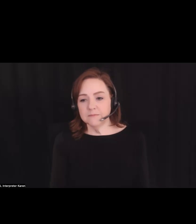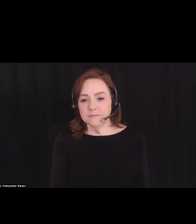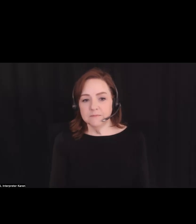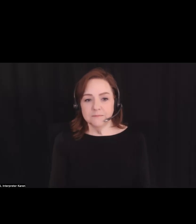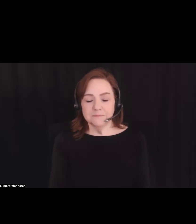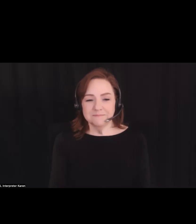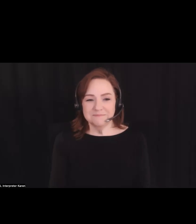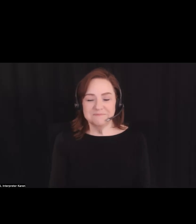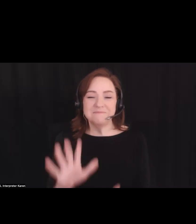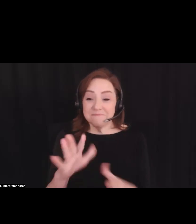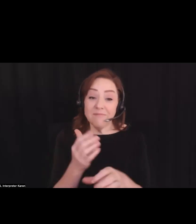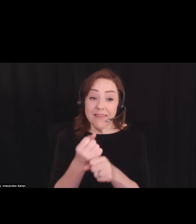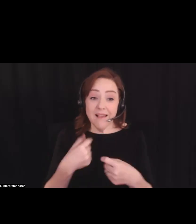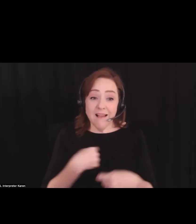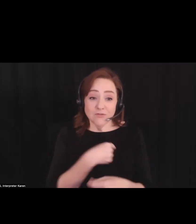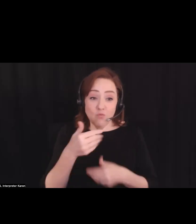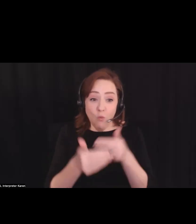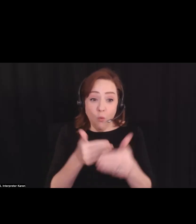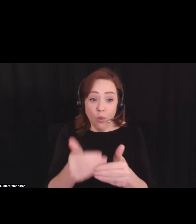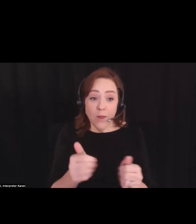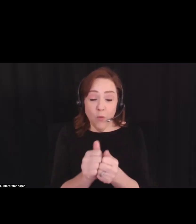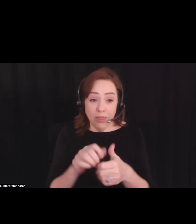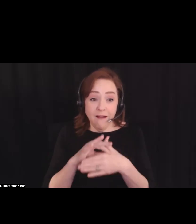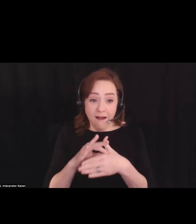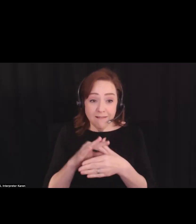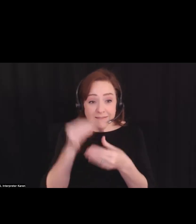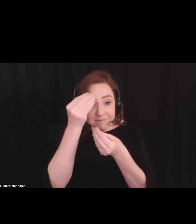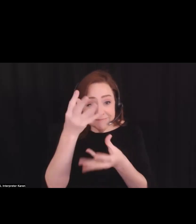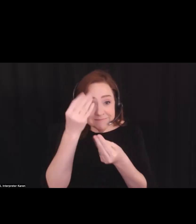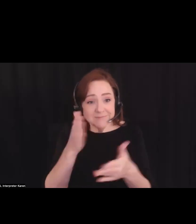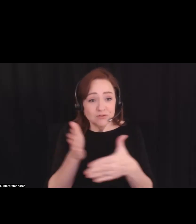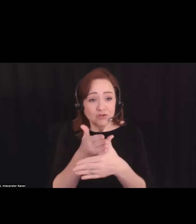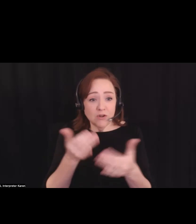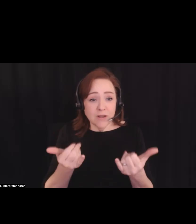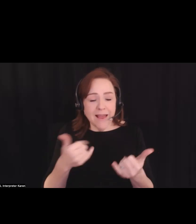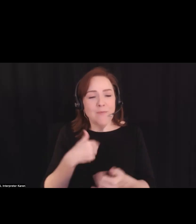get us rolling with the content we'd like to share today I'd like to invite Darian